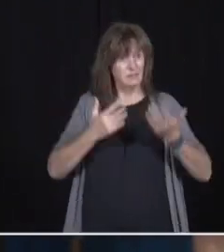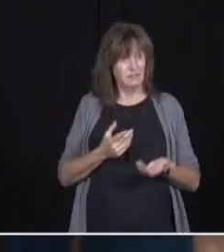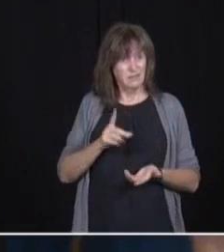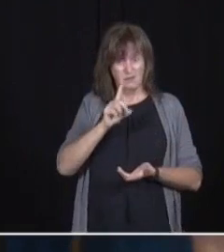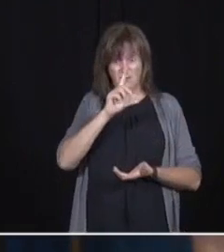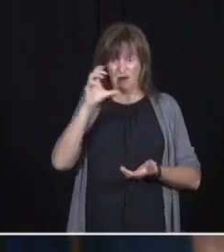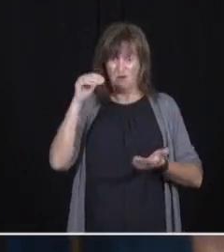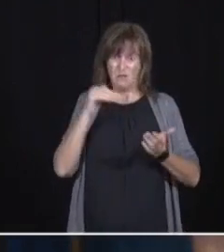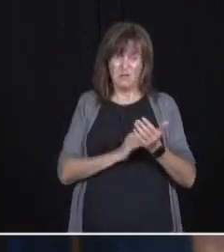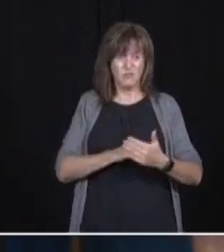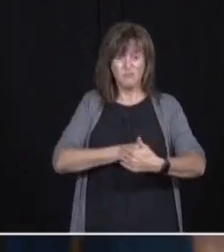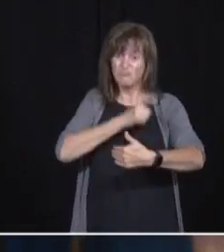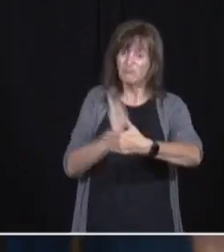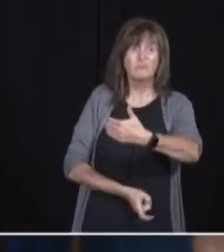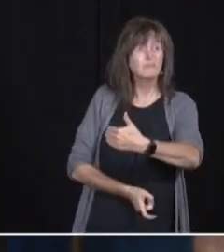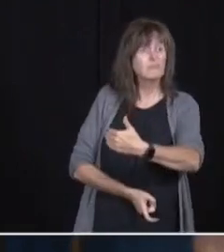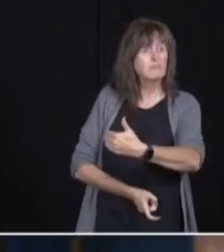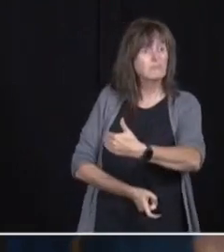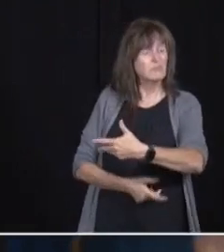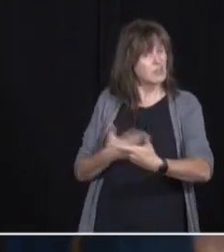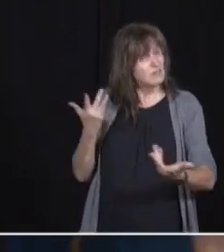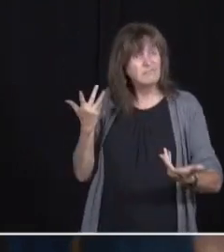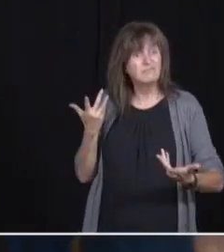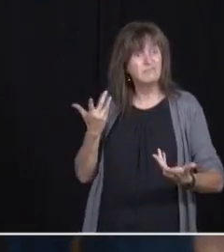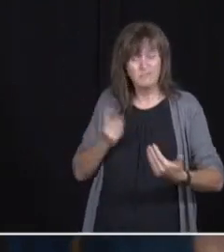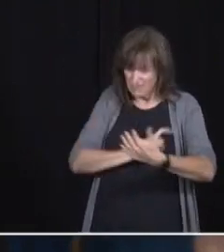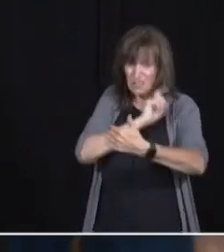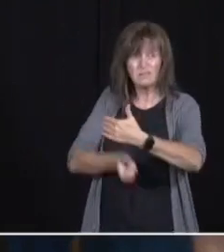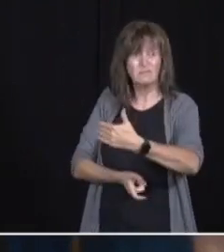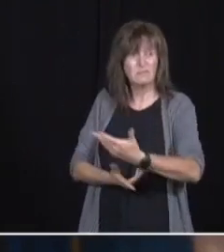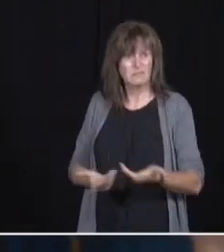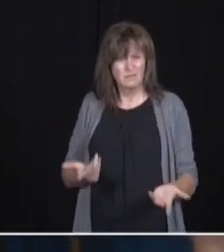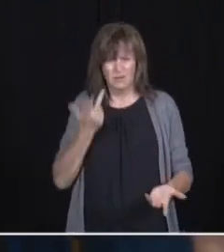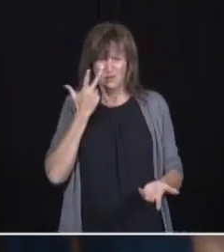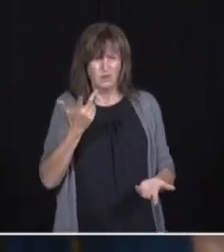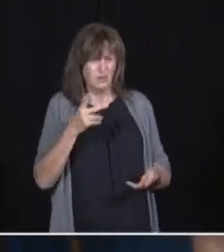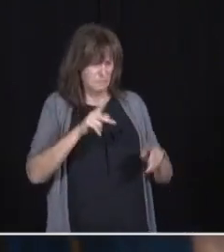You have $100,000 fine and I will throw everything in the book at you right now.